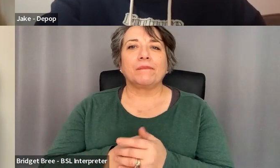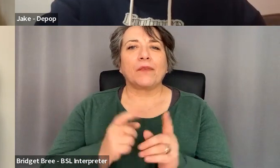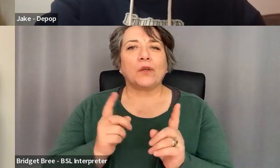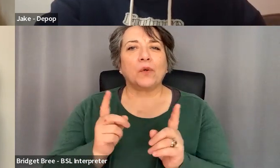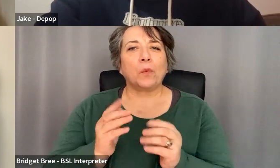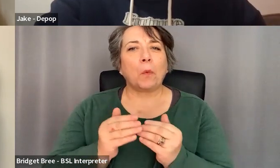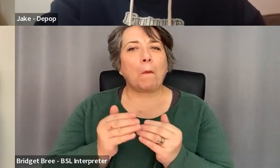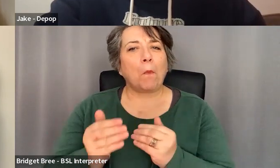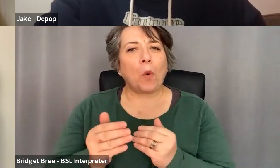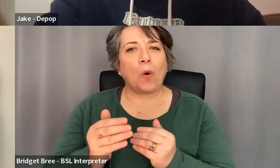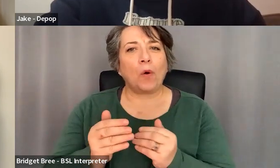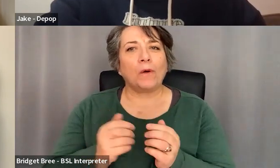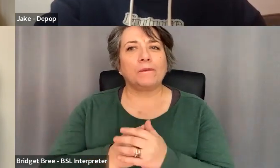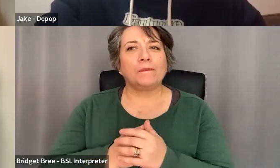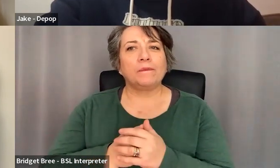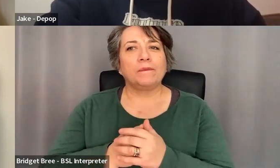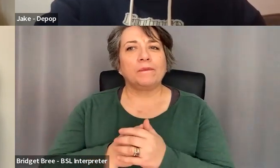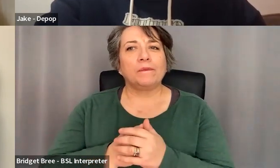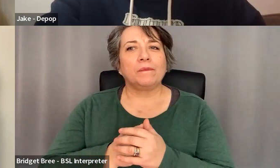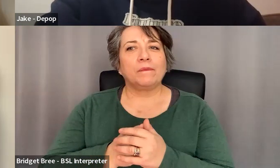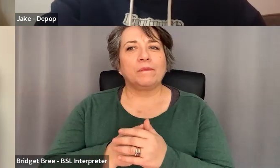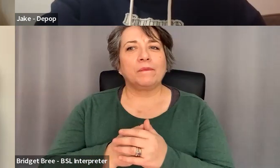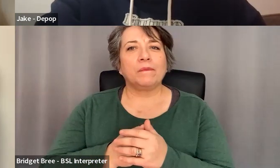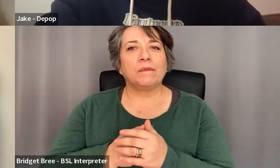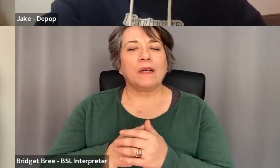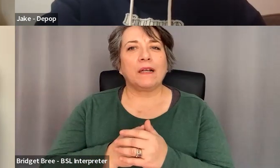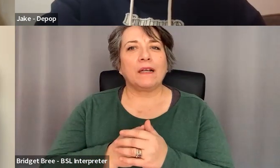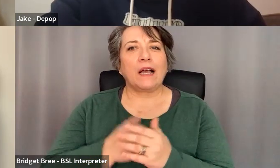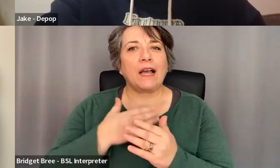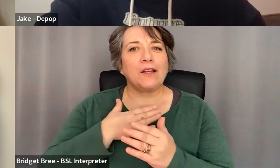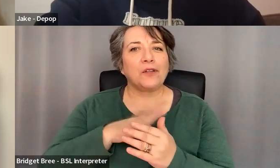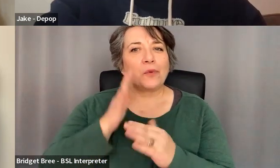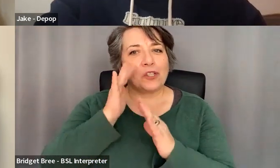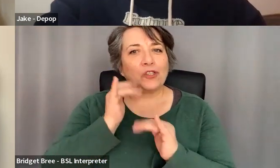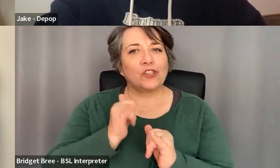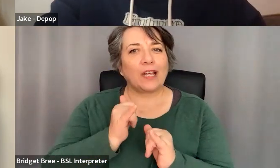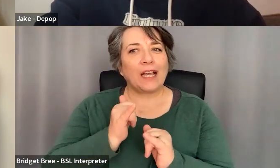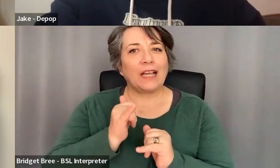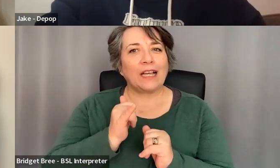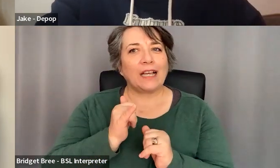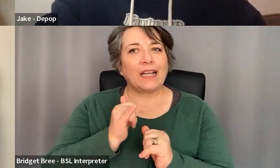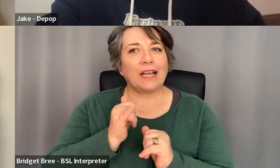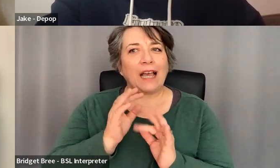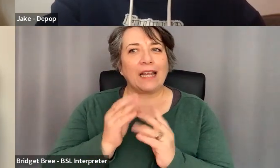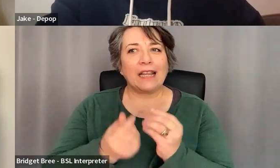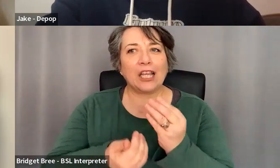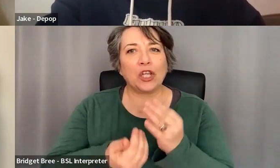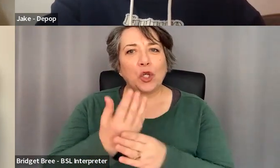What else can this have? Look, see, to have a quick look to see if we have anything come up new in in the someone.